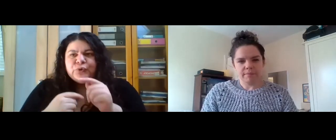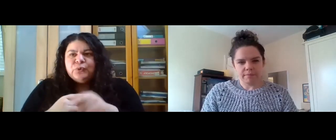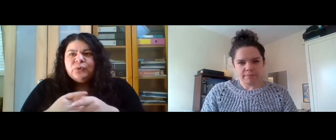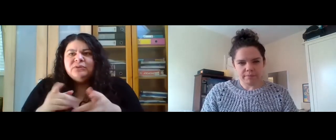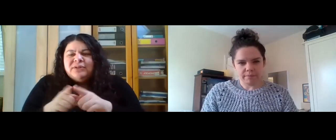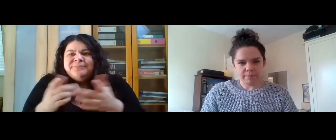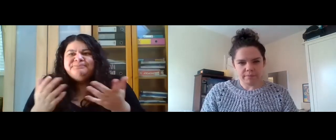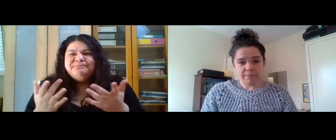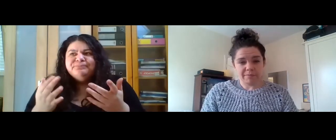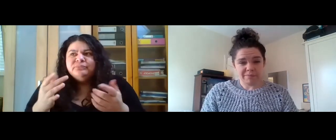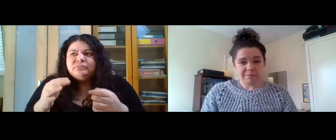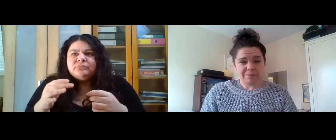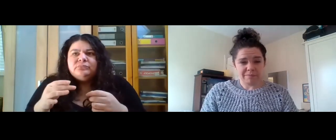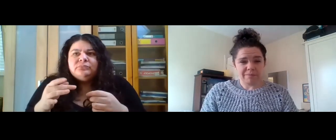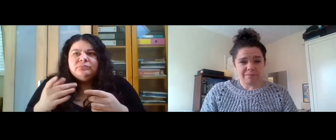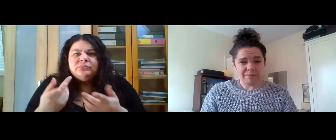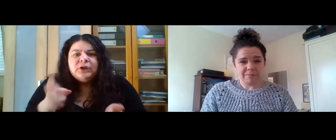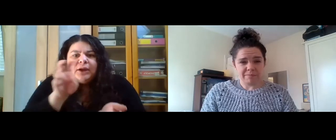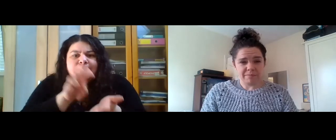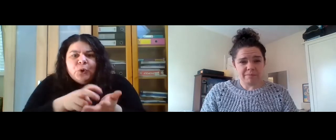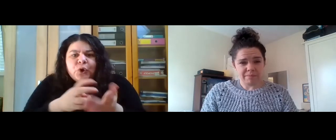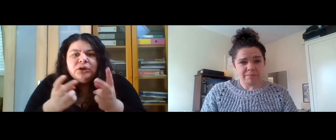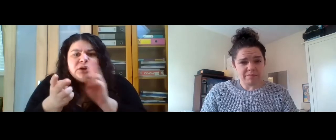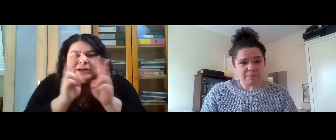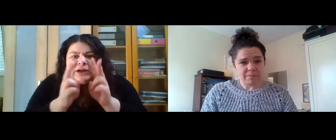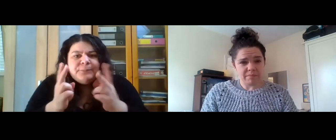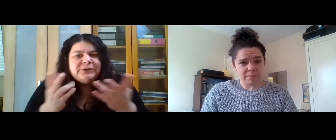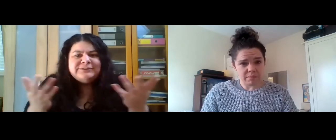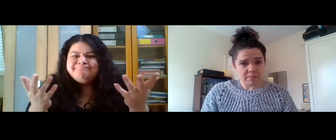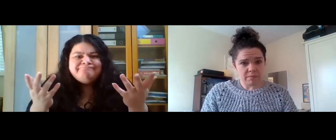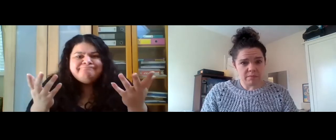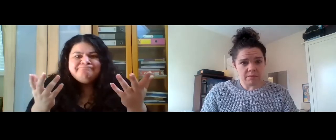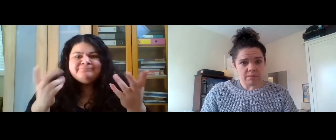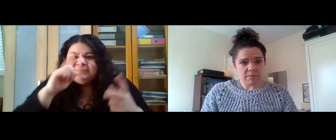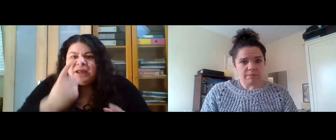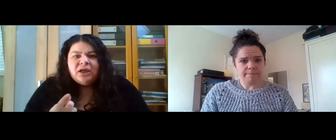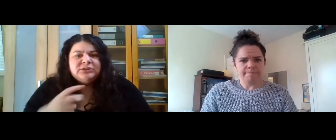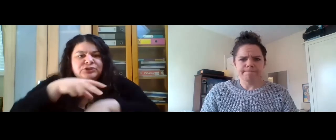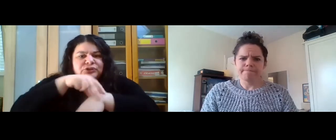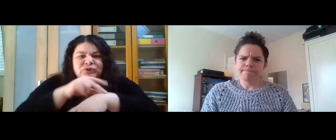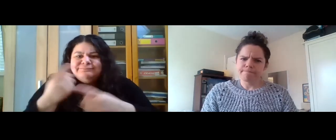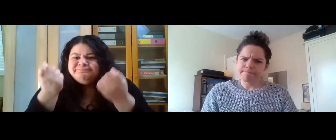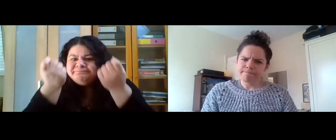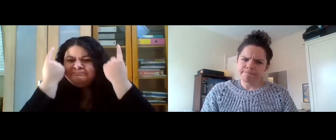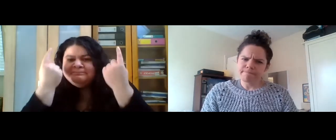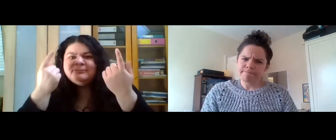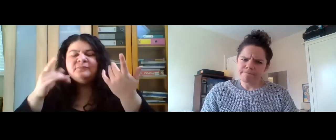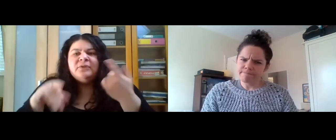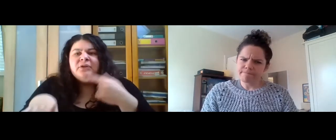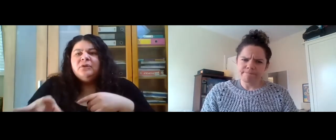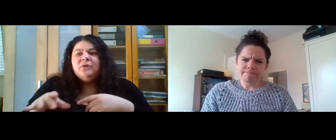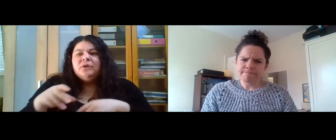For example, if you don't have an interpreter for a GP appointment, you can't understand the doctor.